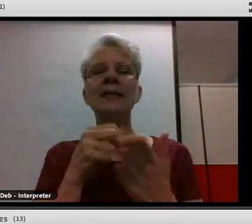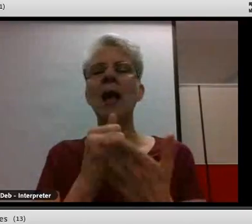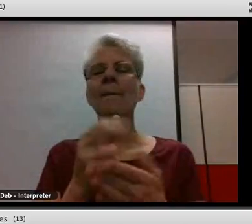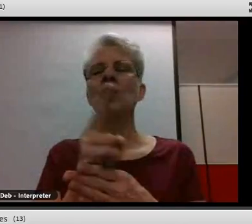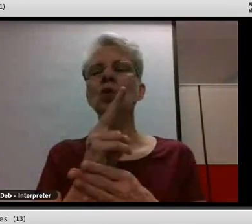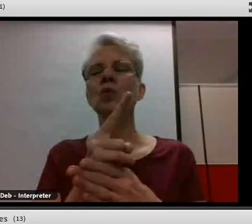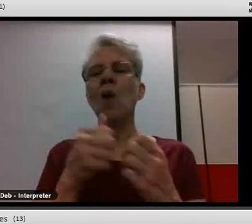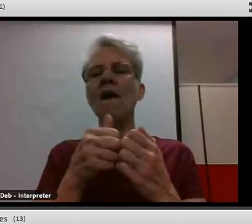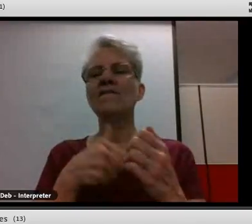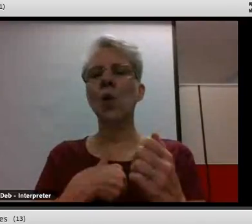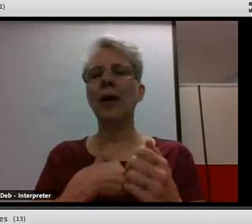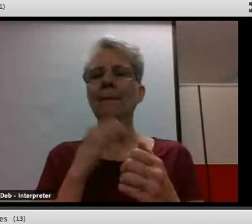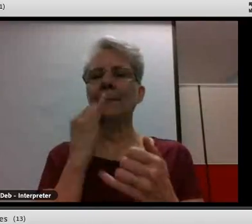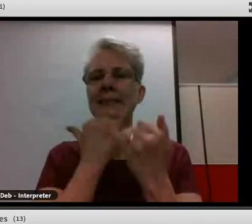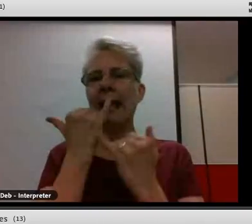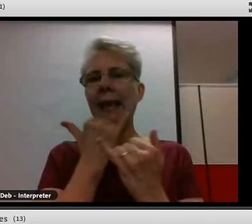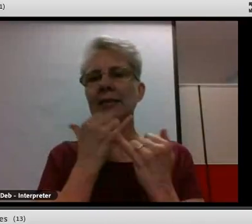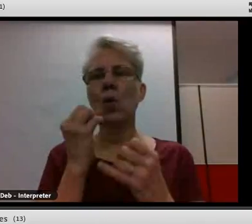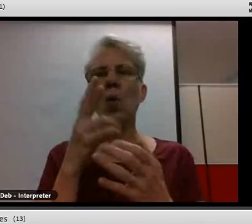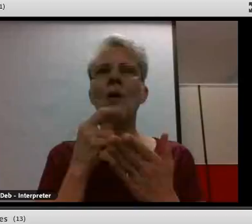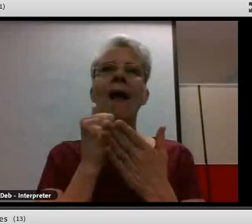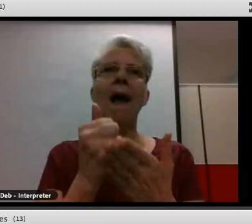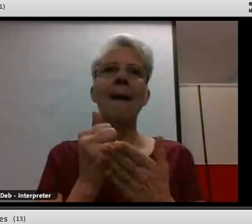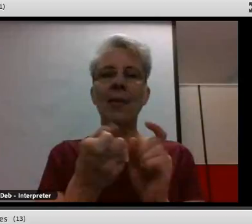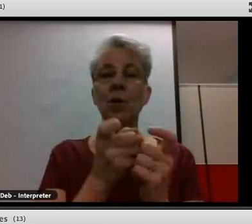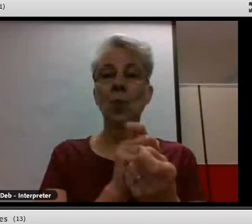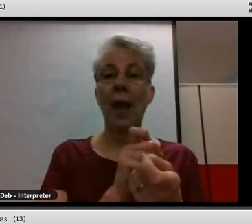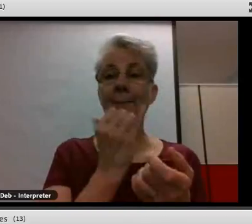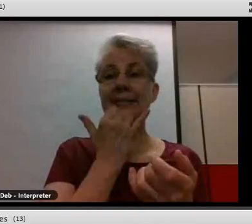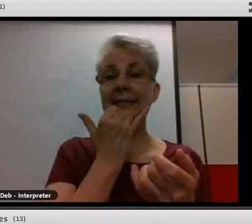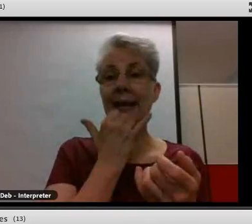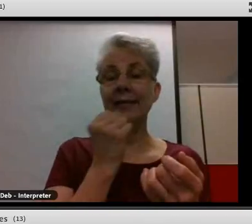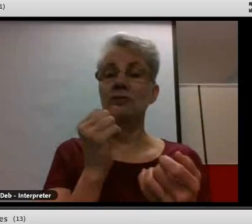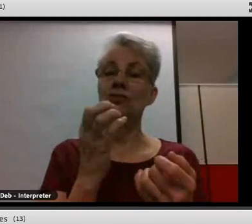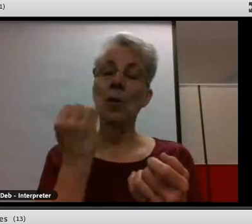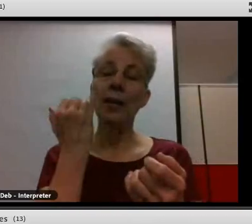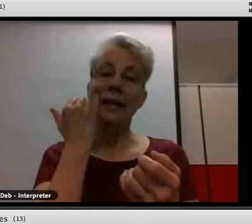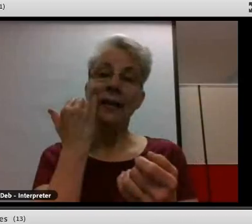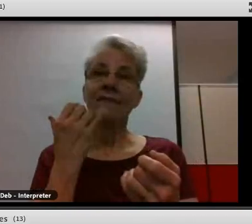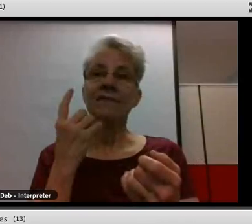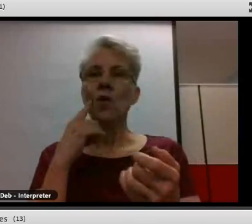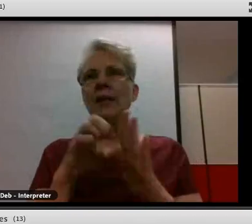It will do that for them. And that's built into a lot of times to the screen reader software,